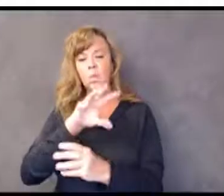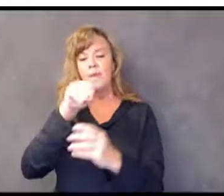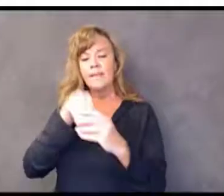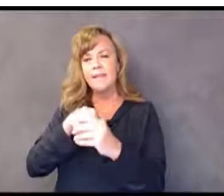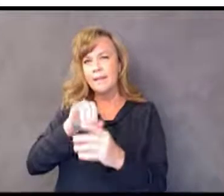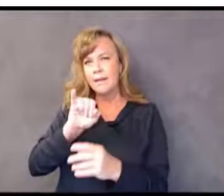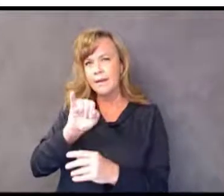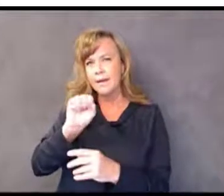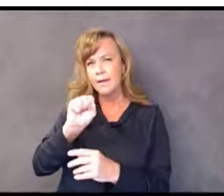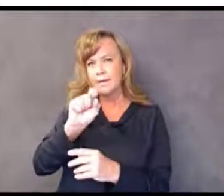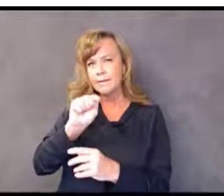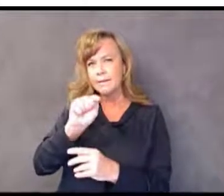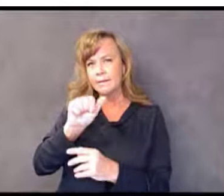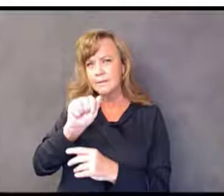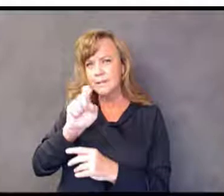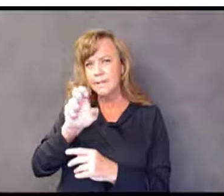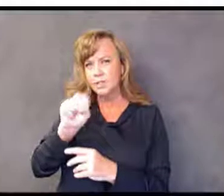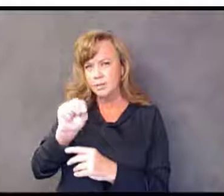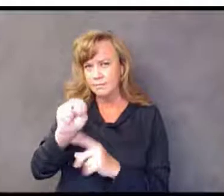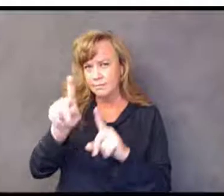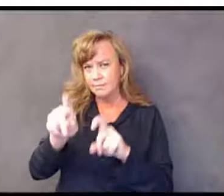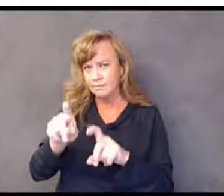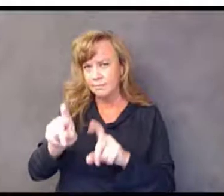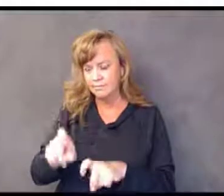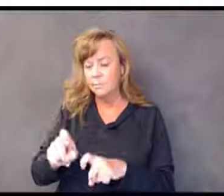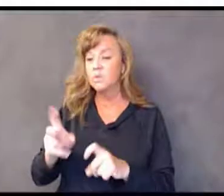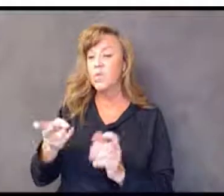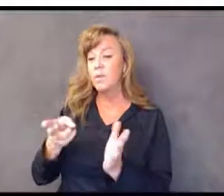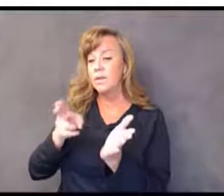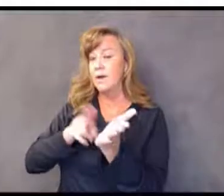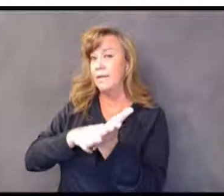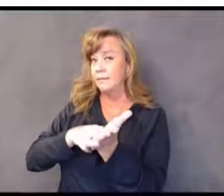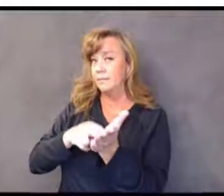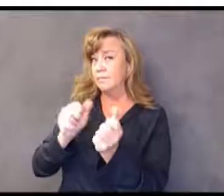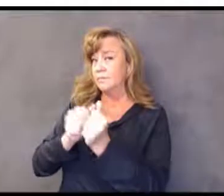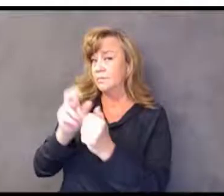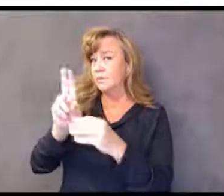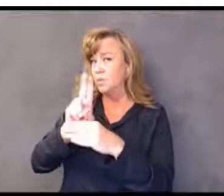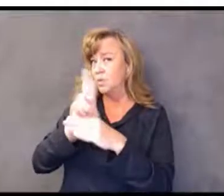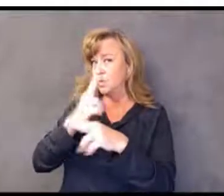The student will need to log in to Istation with a username and password.